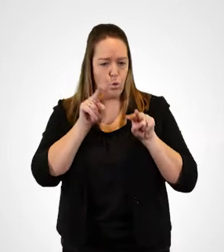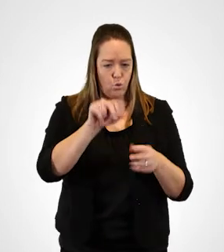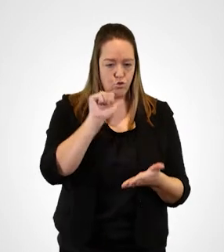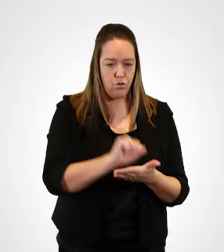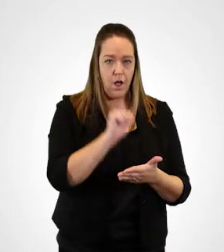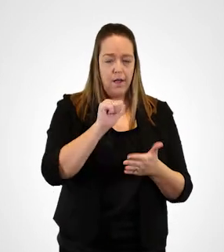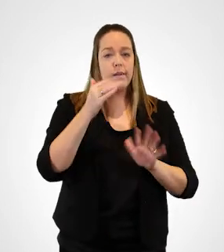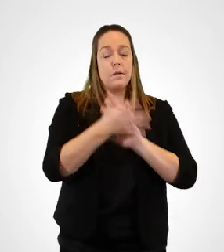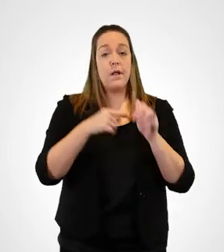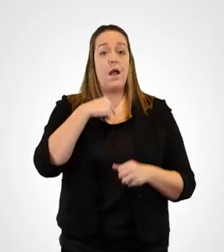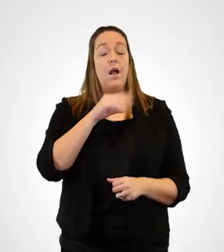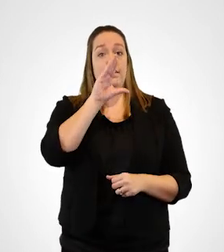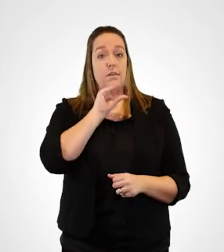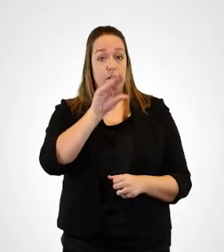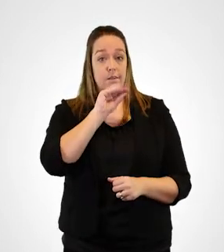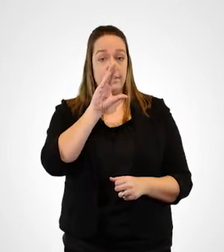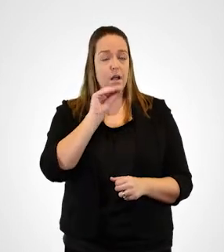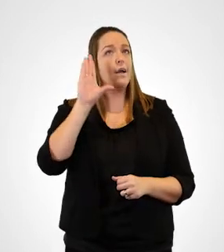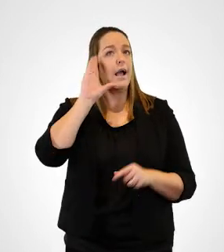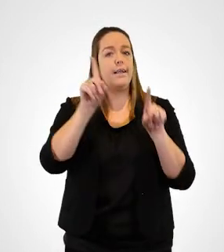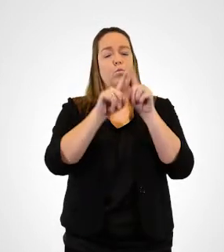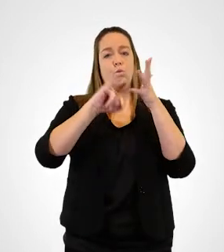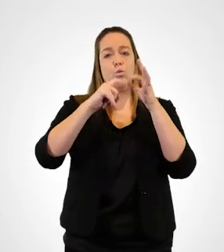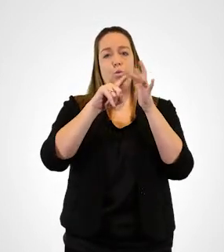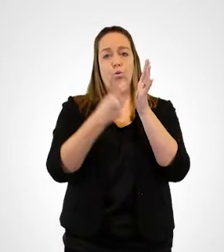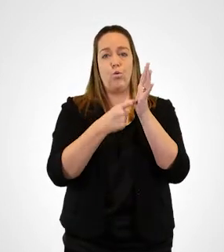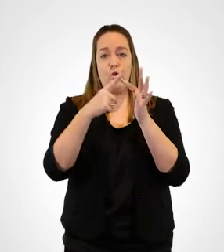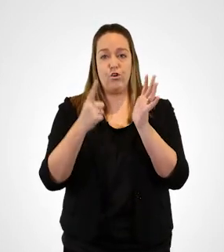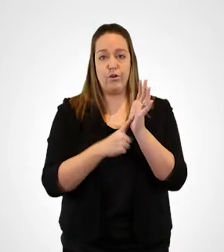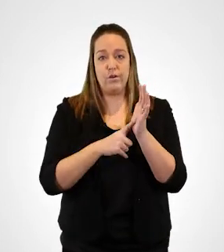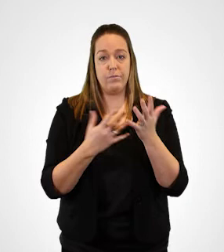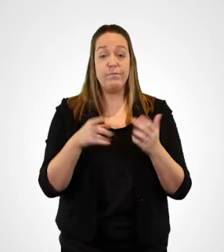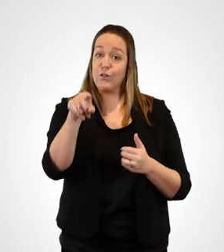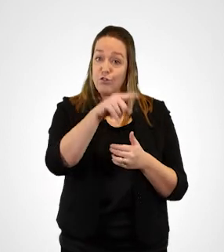so that when you say it it sounds as though it might be squirrel. Well, did you get it right?